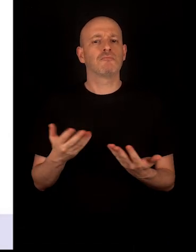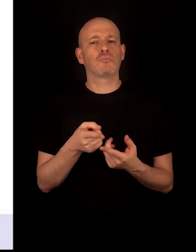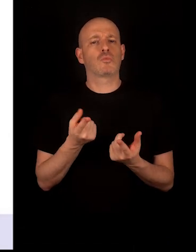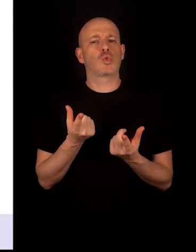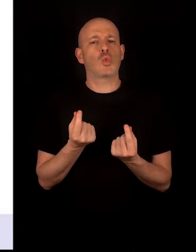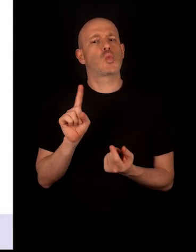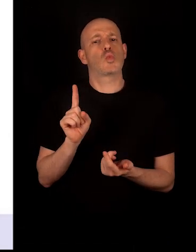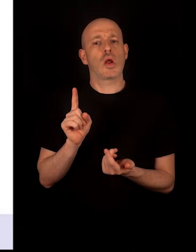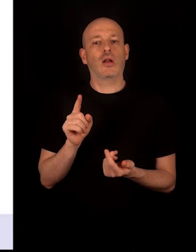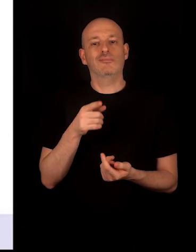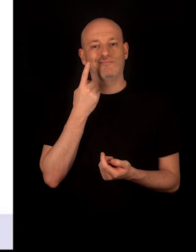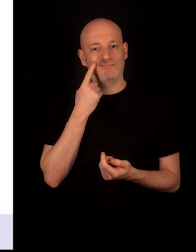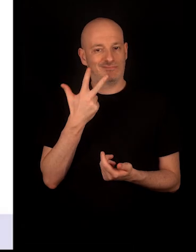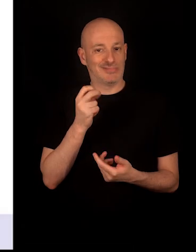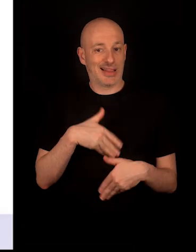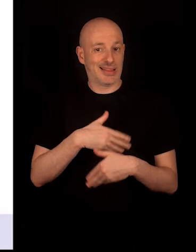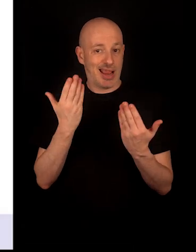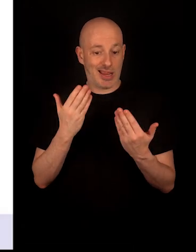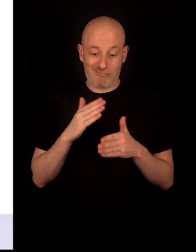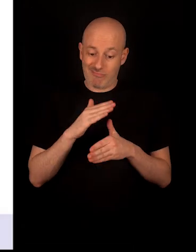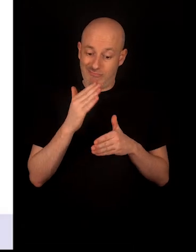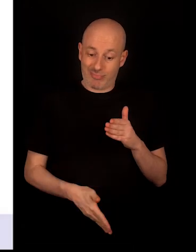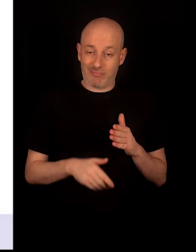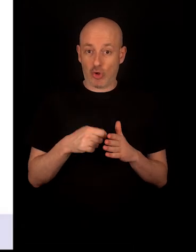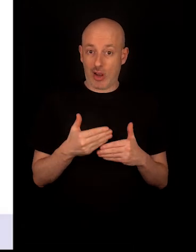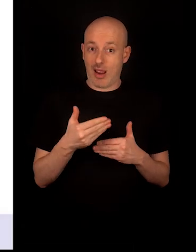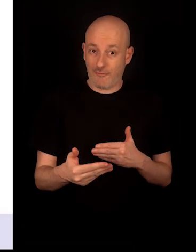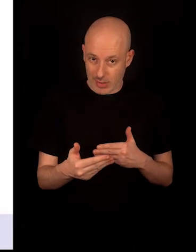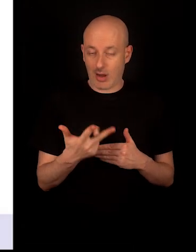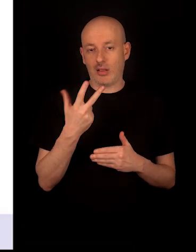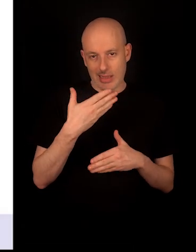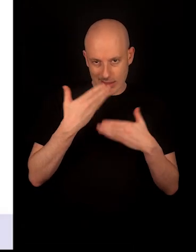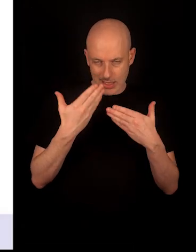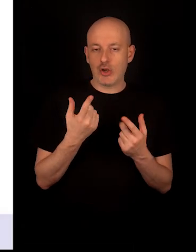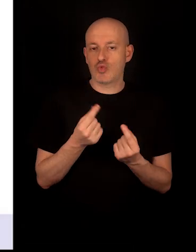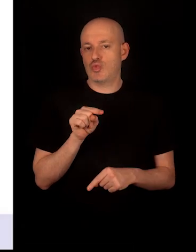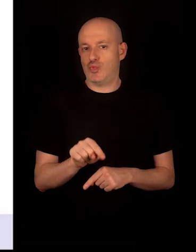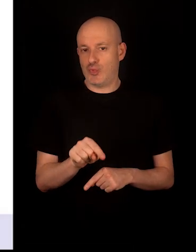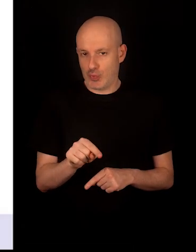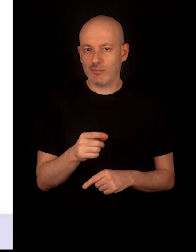When do you have to do that? It's within a maximum of 30 days after you have completed the project.